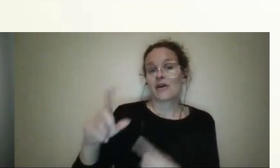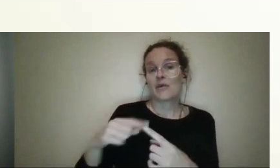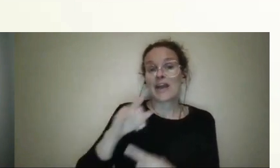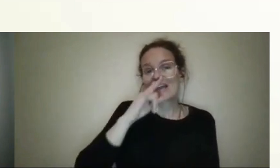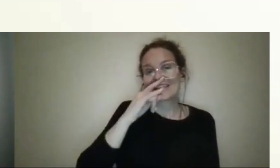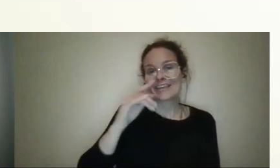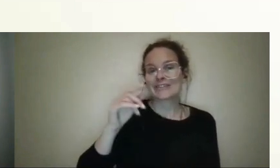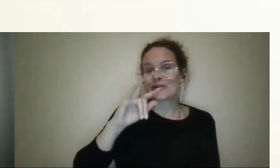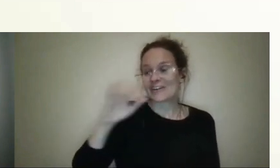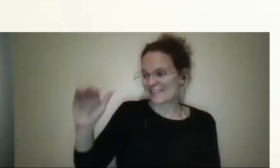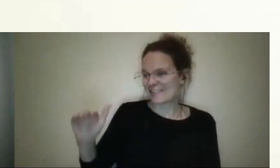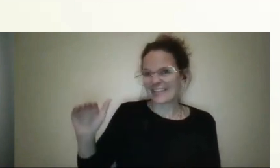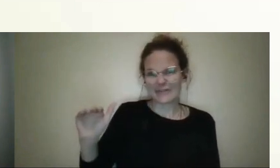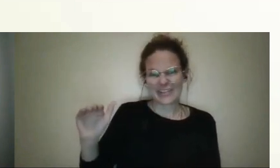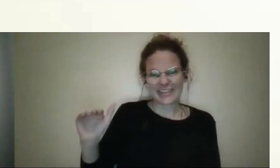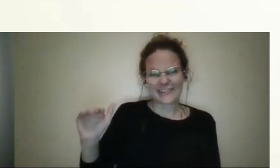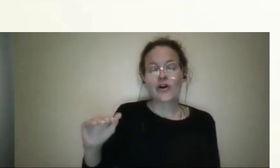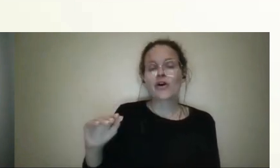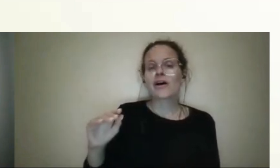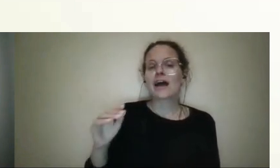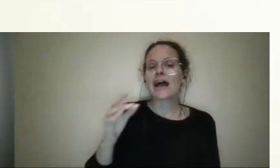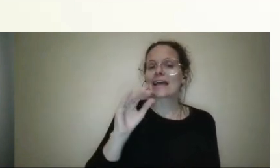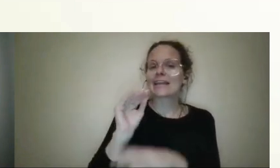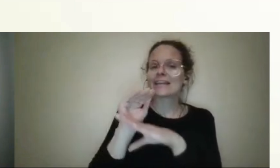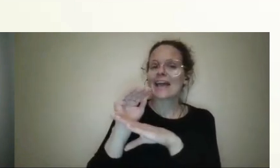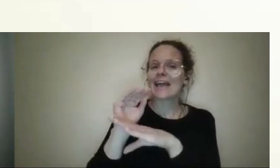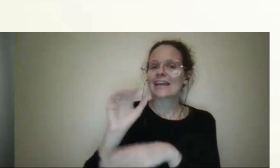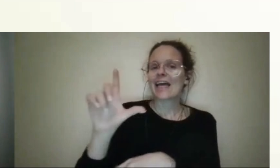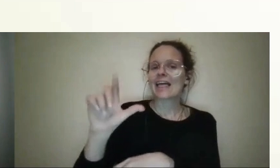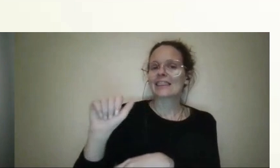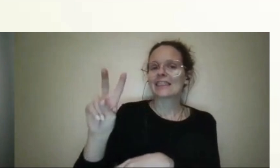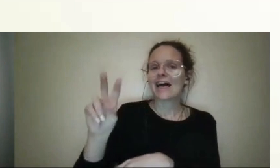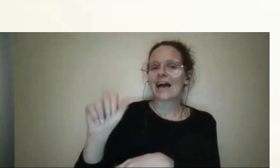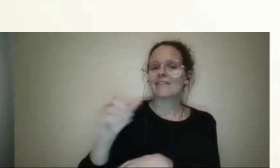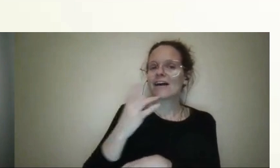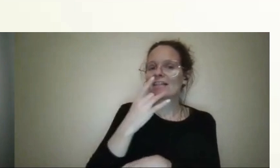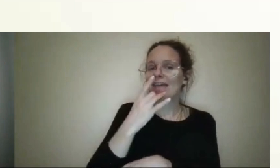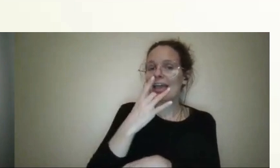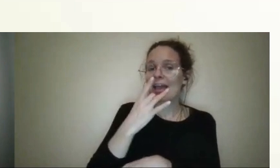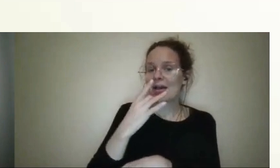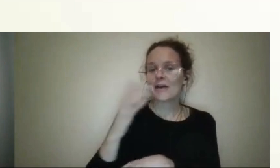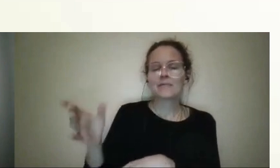liked that turned on at night. We also had a fish tank so they always enjoyed looking at